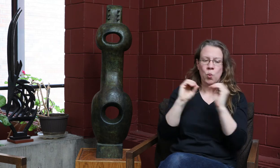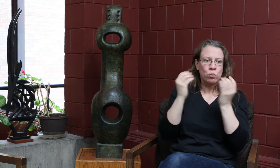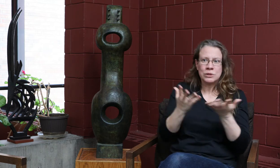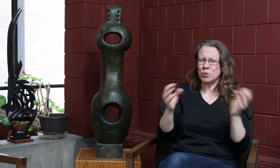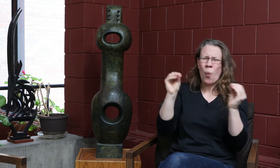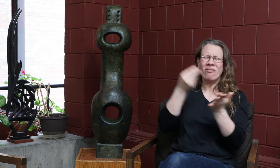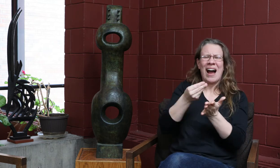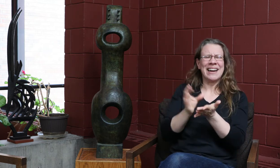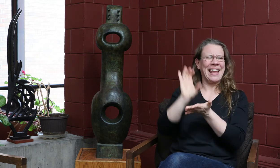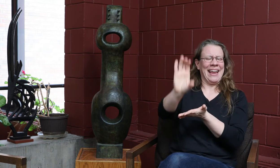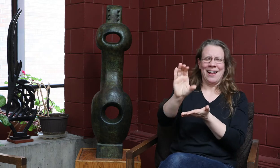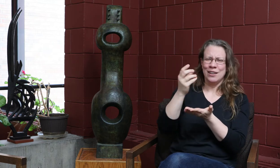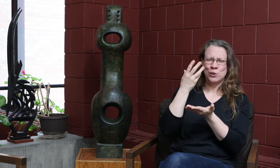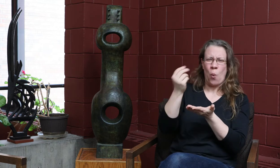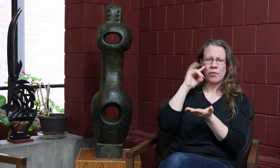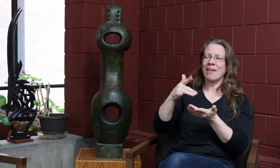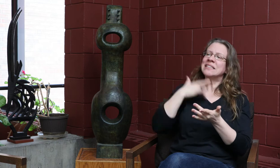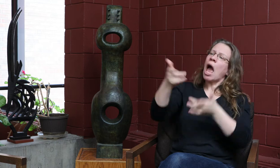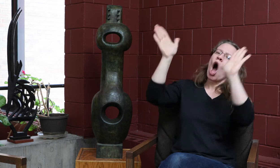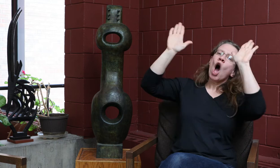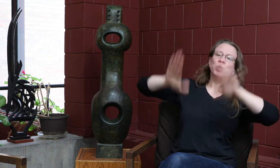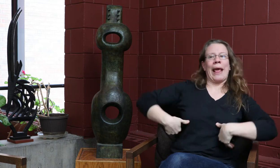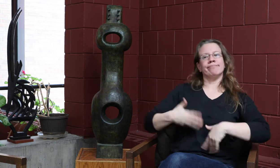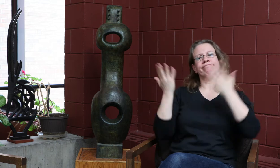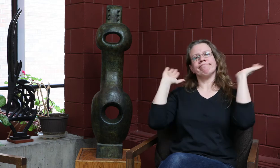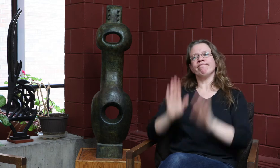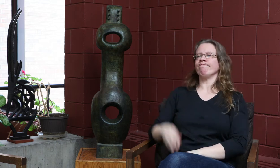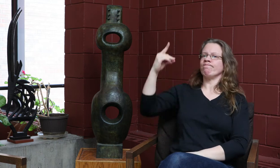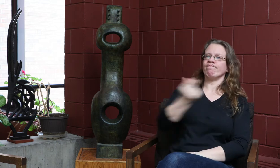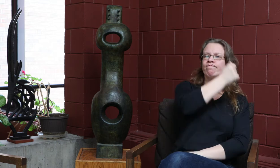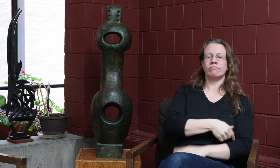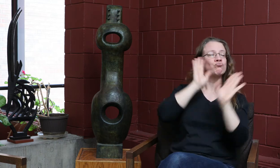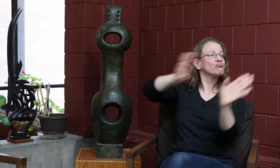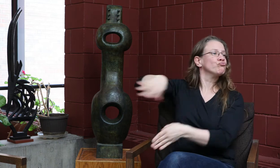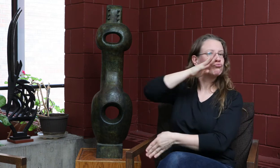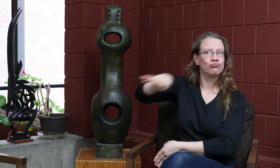There are no resources. There’s no funding going to that. Typically it’s seen as “Oh, too late.” “Darn, oh well.” They brush the problem off and ignore it. No, we can’t do that.